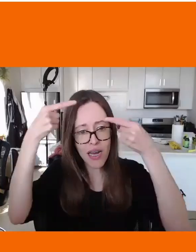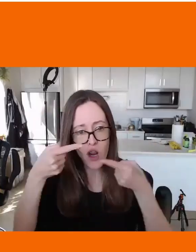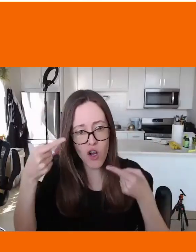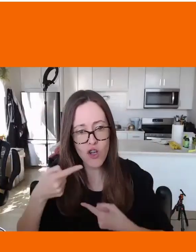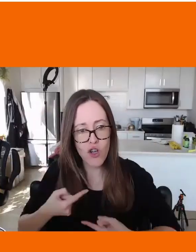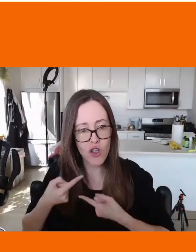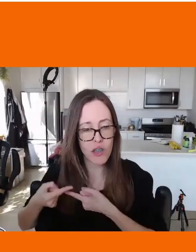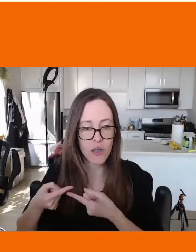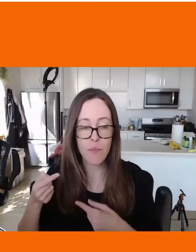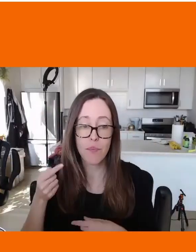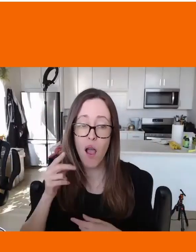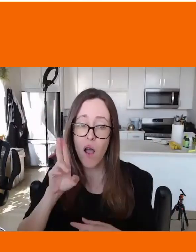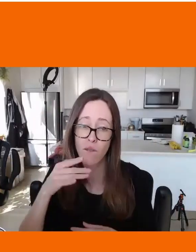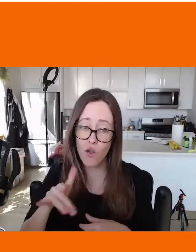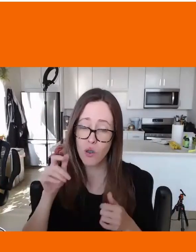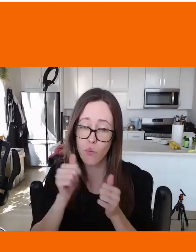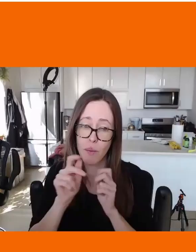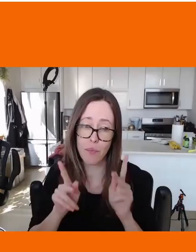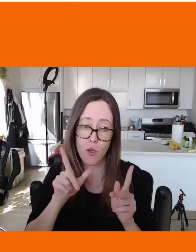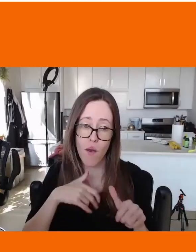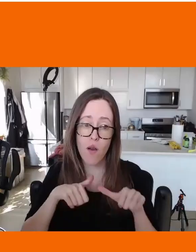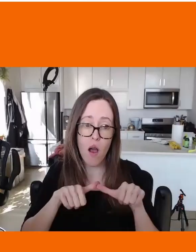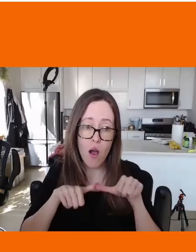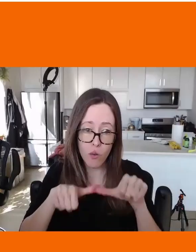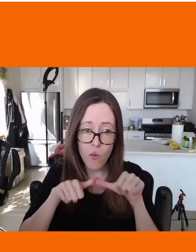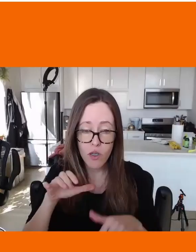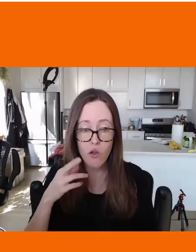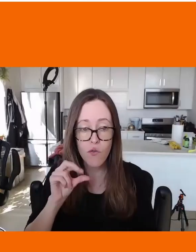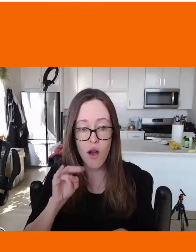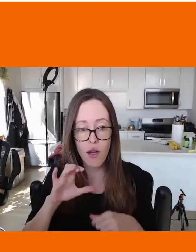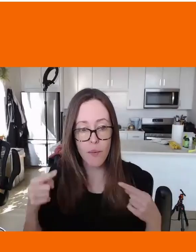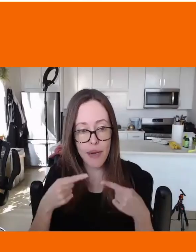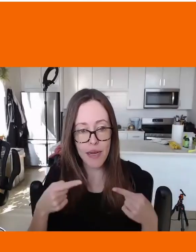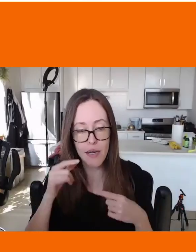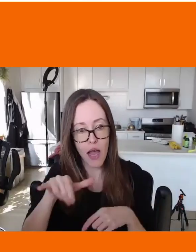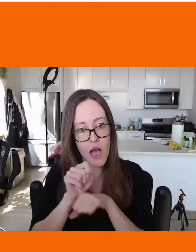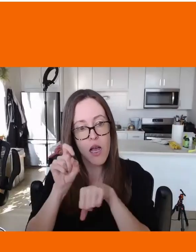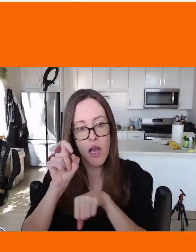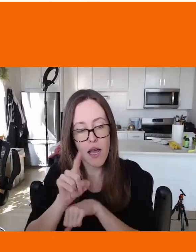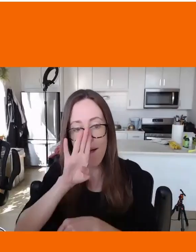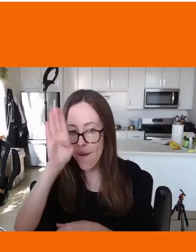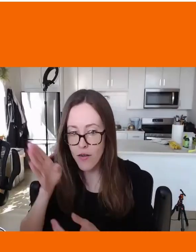TRVP1 receptors are triggering your body with that immune response. Now unfortunately, if you have chronic pain,